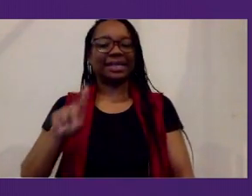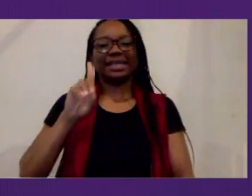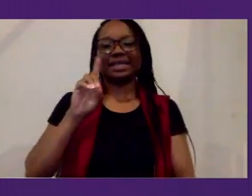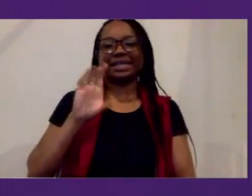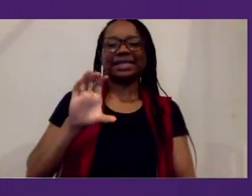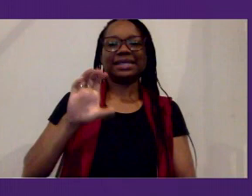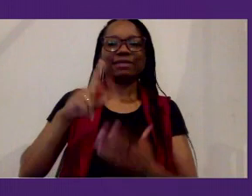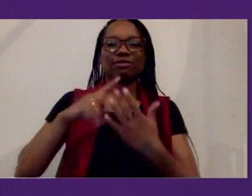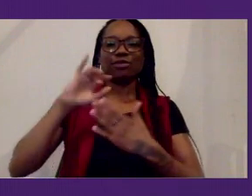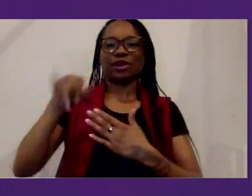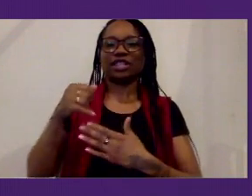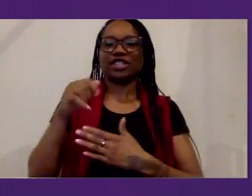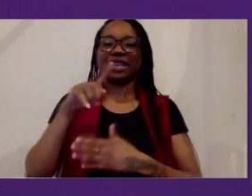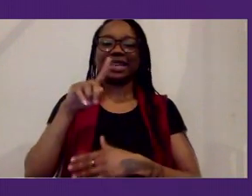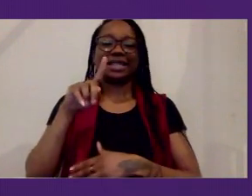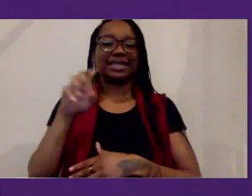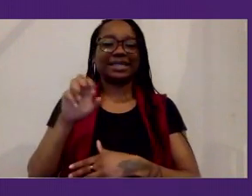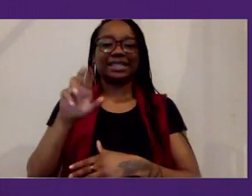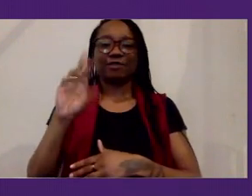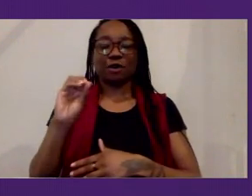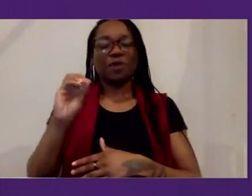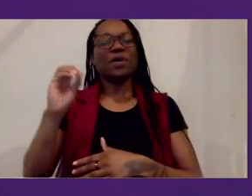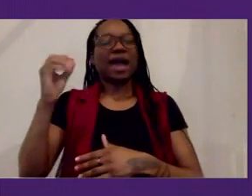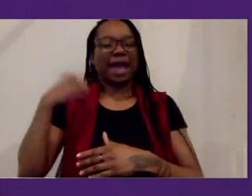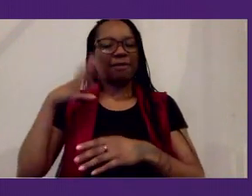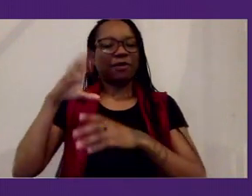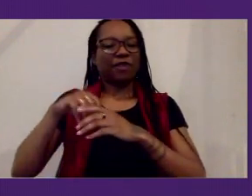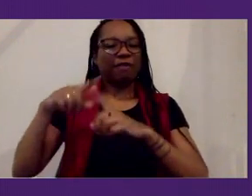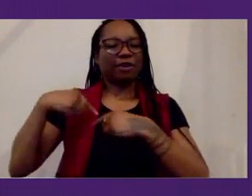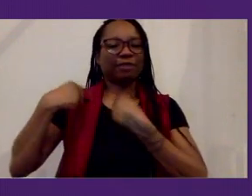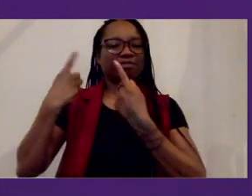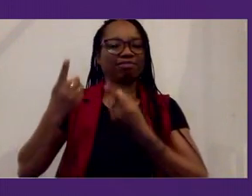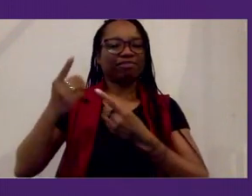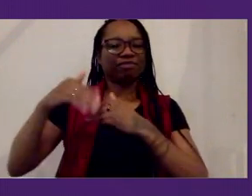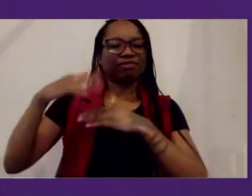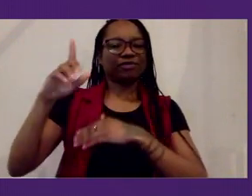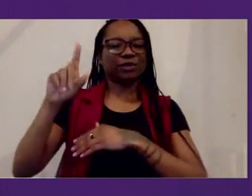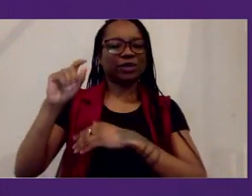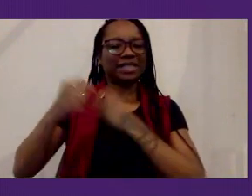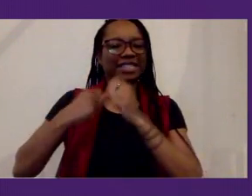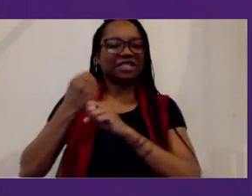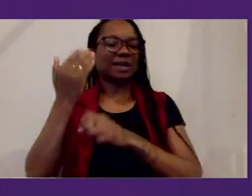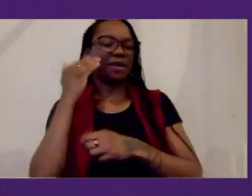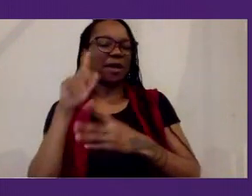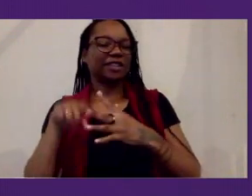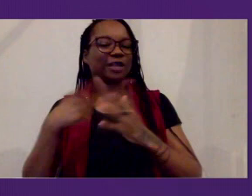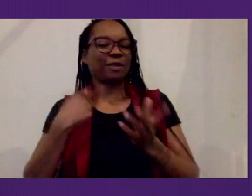when I was two and I'm just really excited about this learning and about this thinking and learning